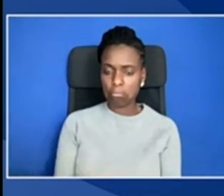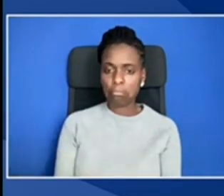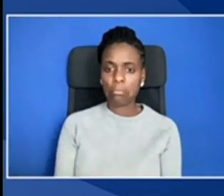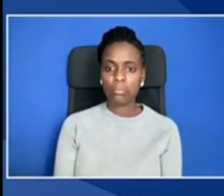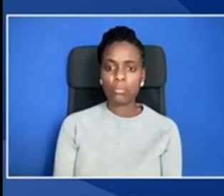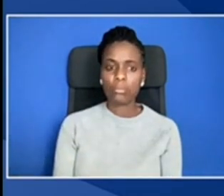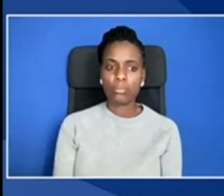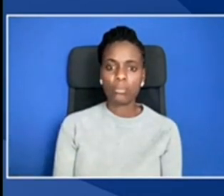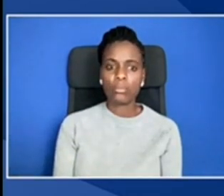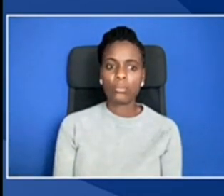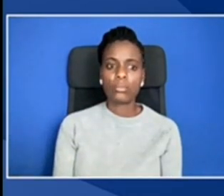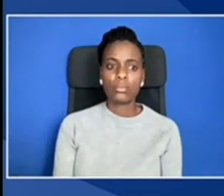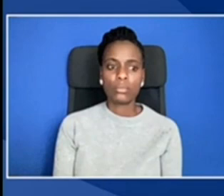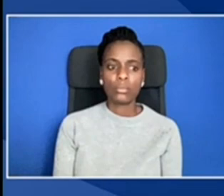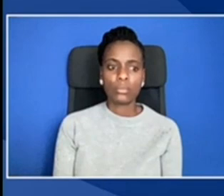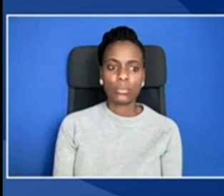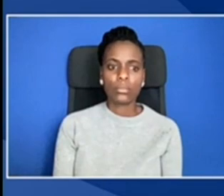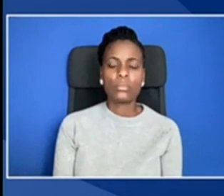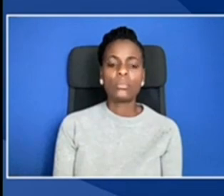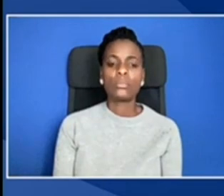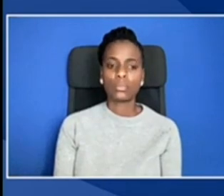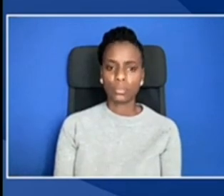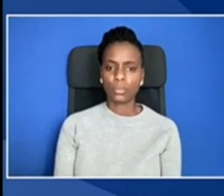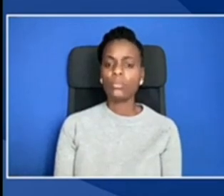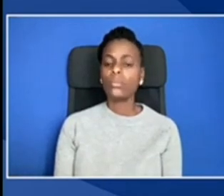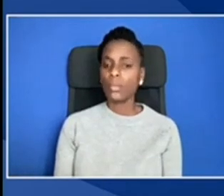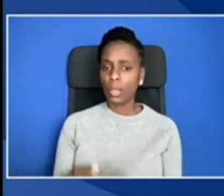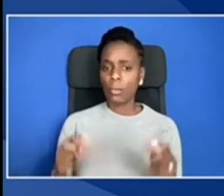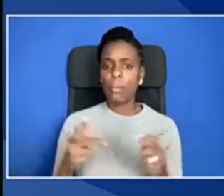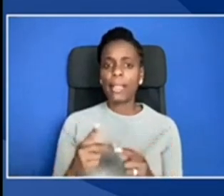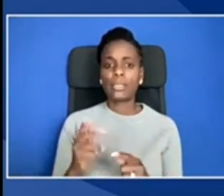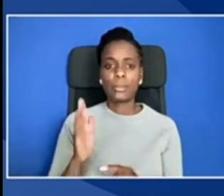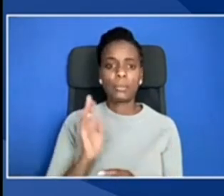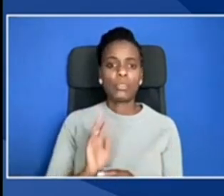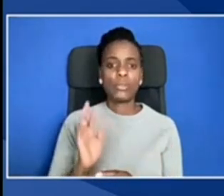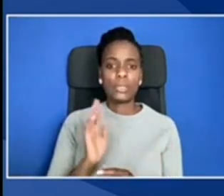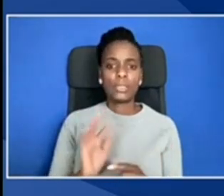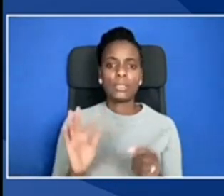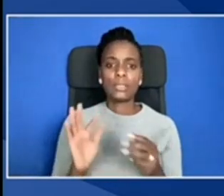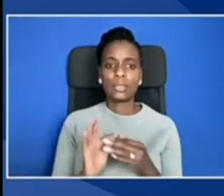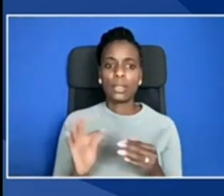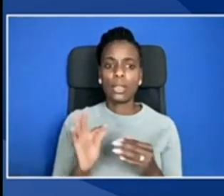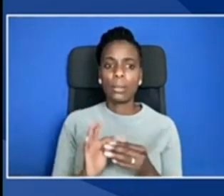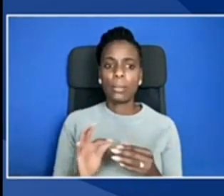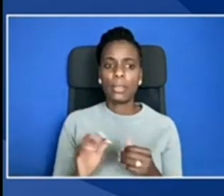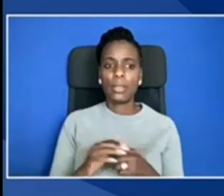I think, you know, returning to my earlier comment, I, you know, this and through- and thank you, Ben, for directing me to